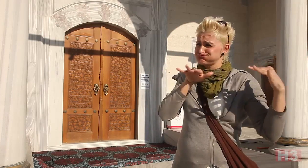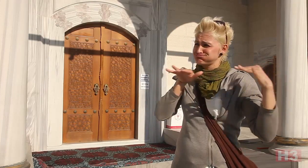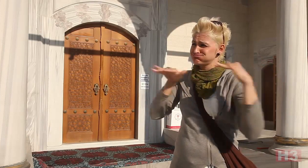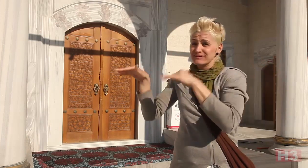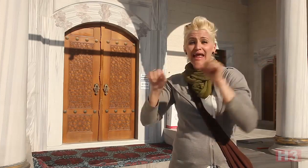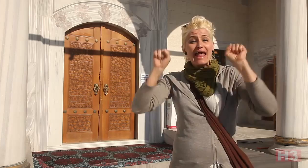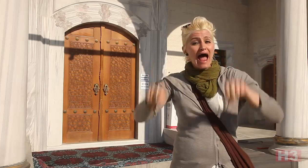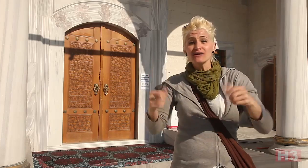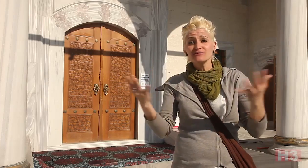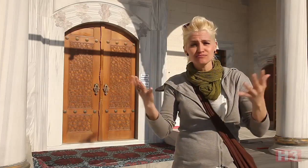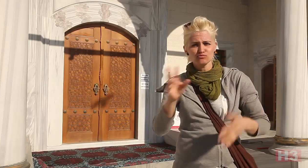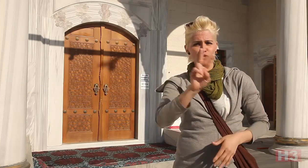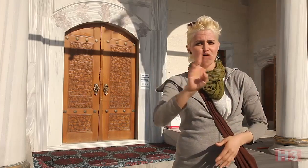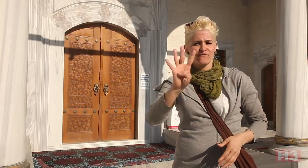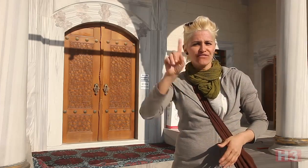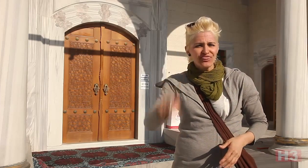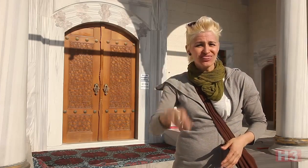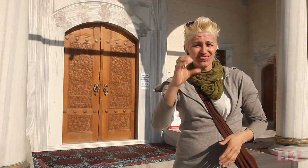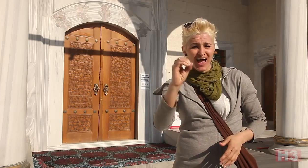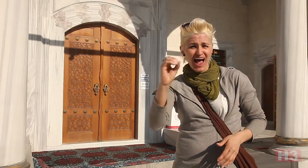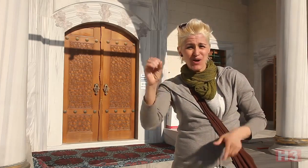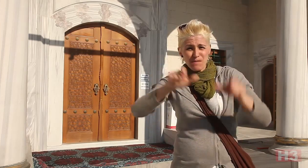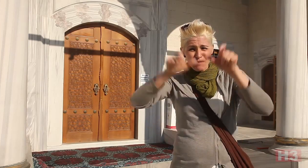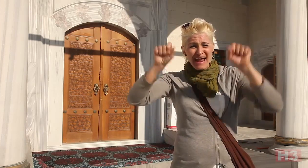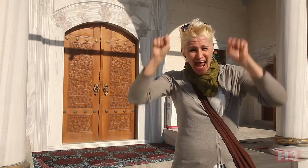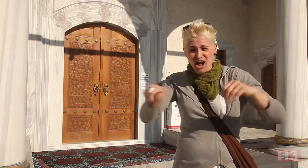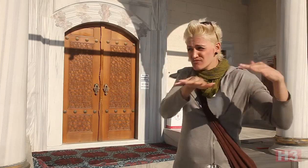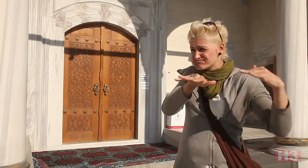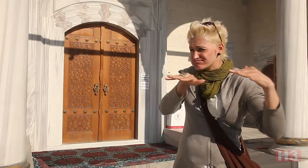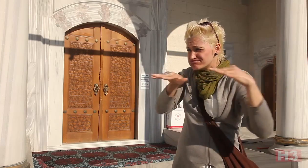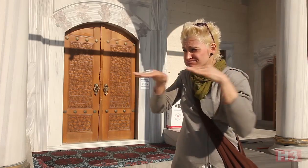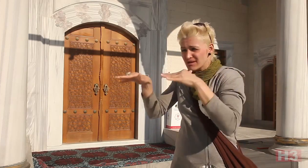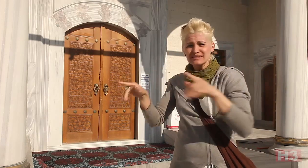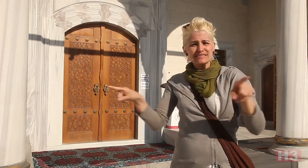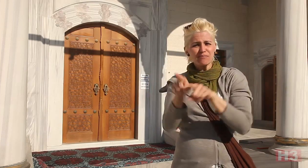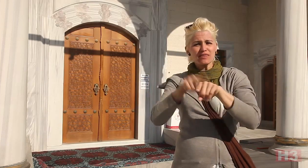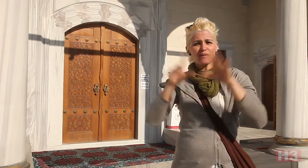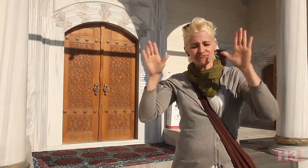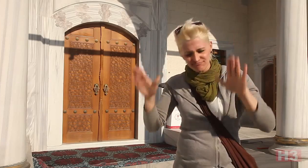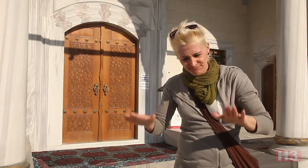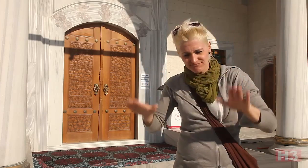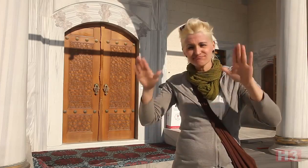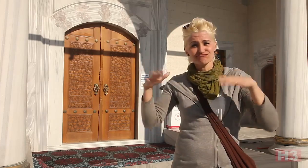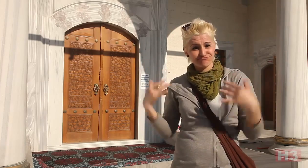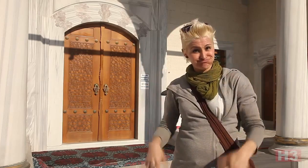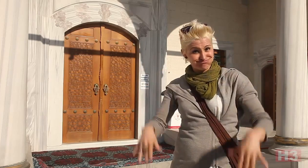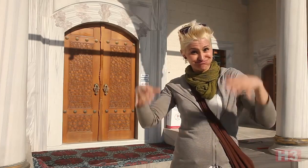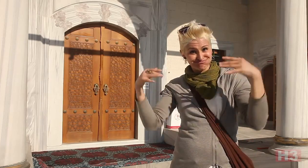Many people can gather into the mosque. It is said that 24,000 people can enter and worship together.